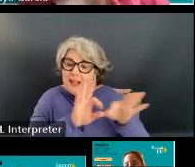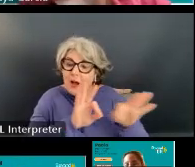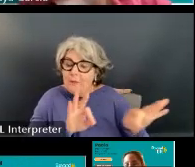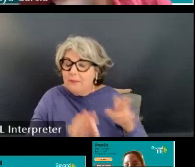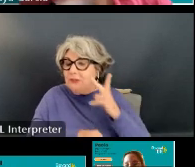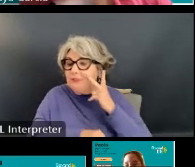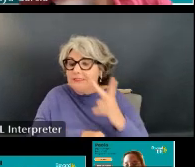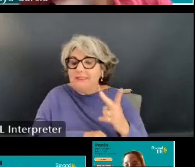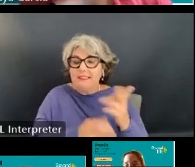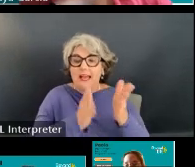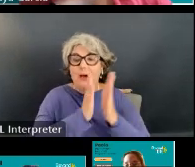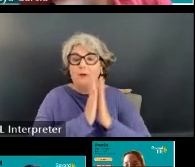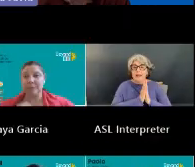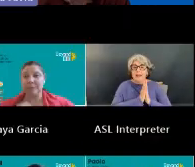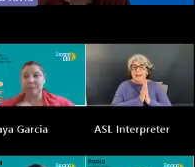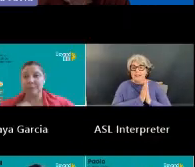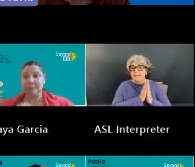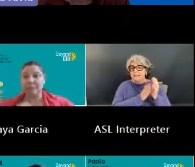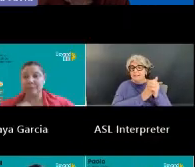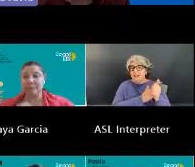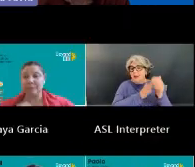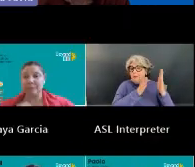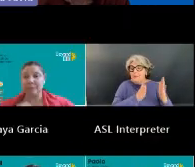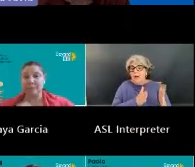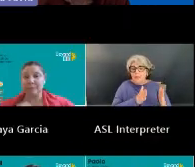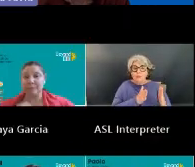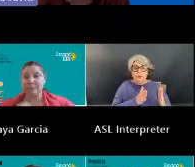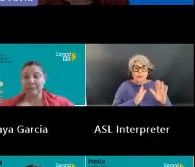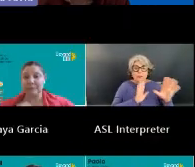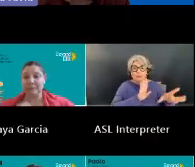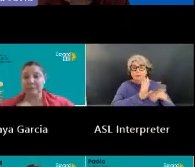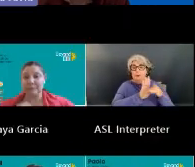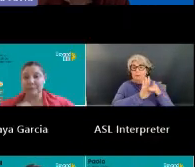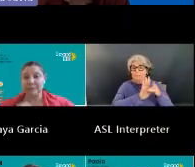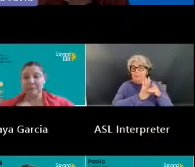I'm going to ask our moderator to pin the session presenters